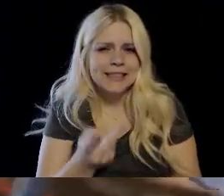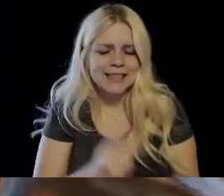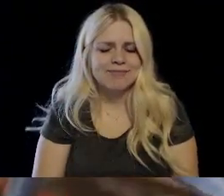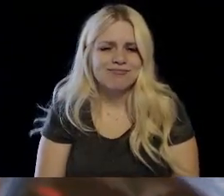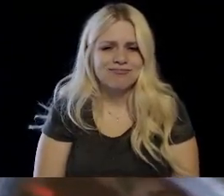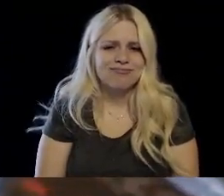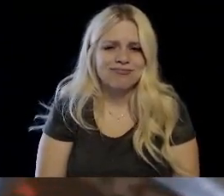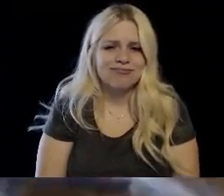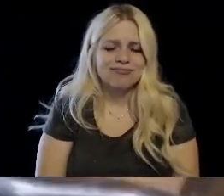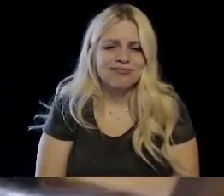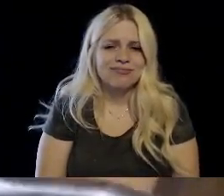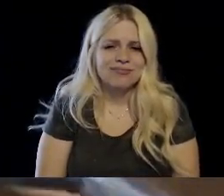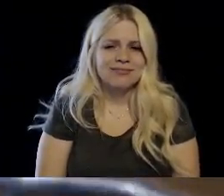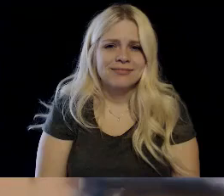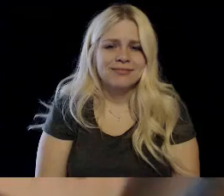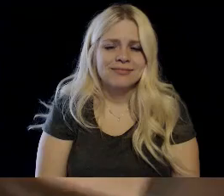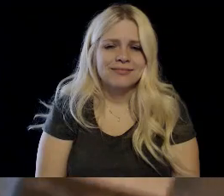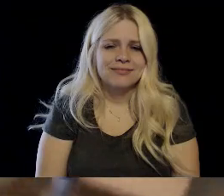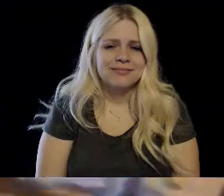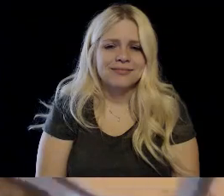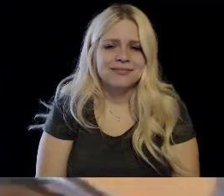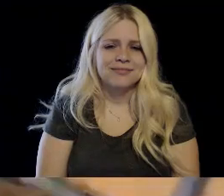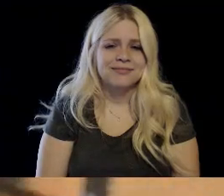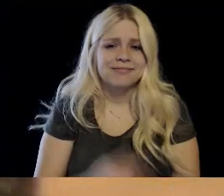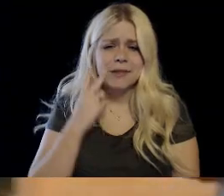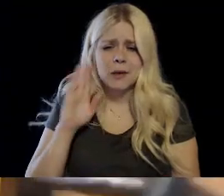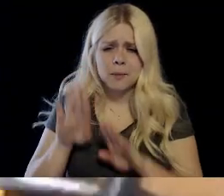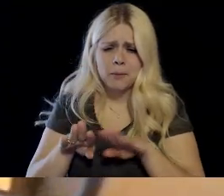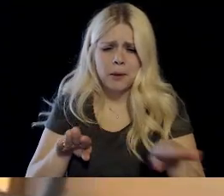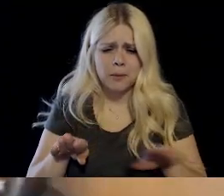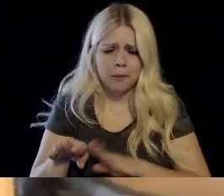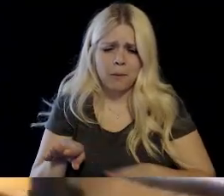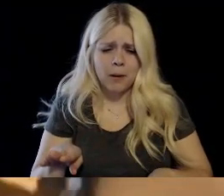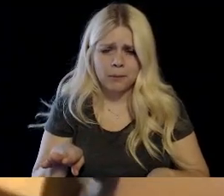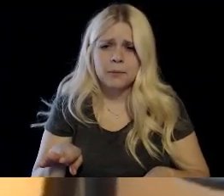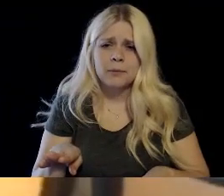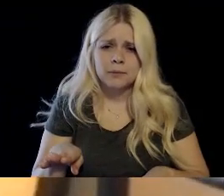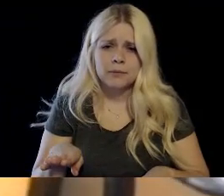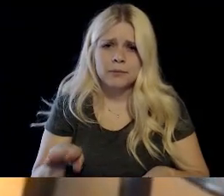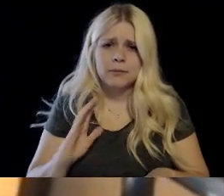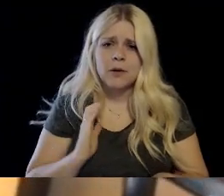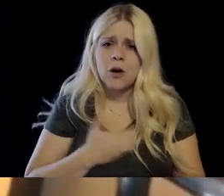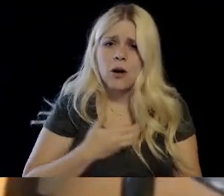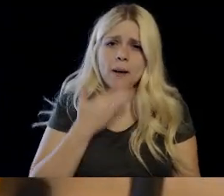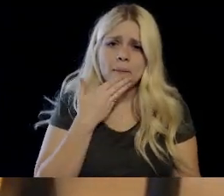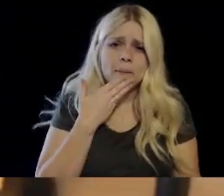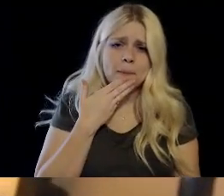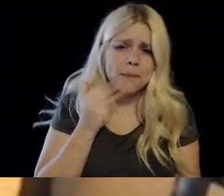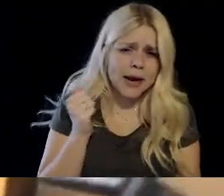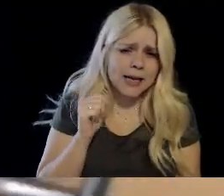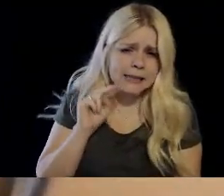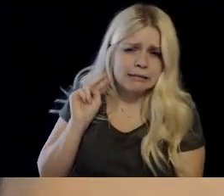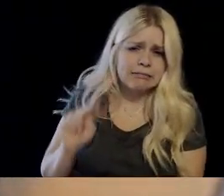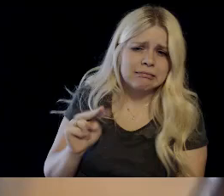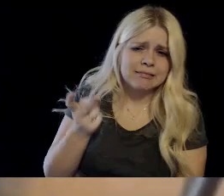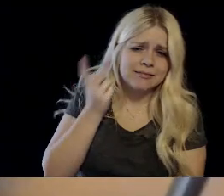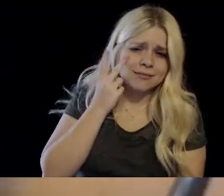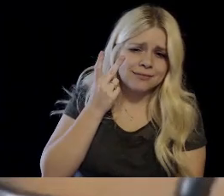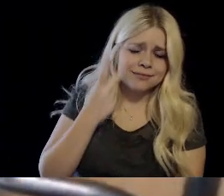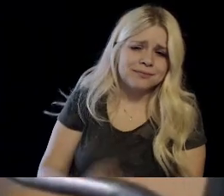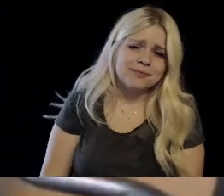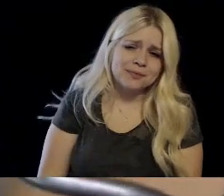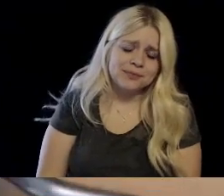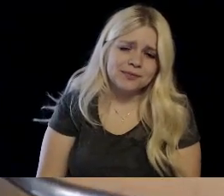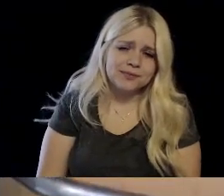got a few canvases right in front. This is our best vantage point. Christina, that's